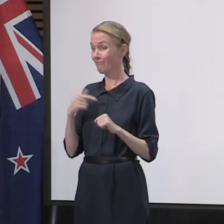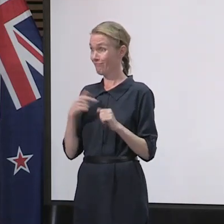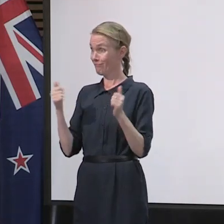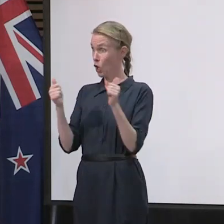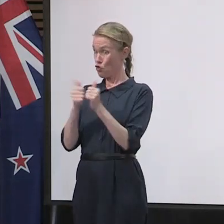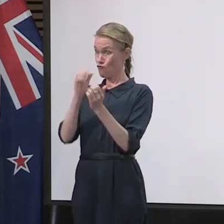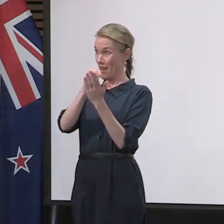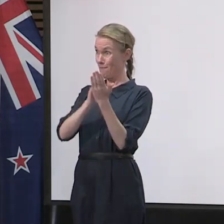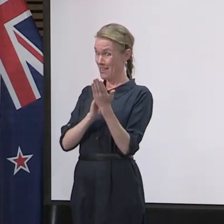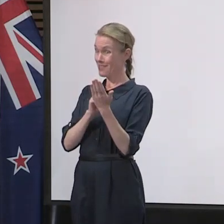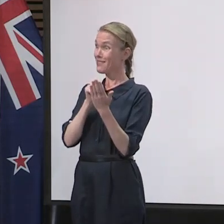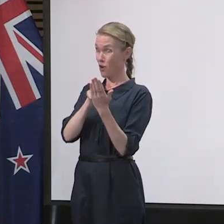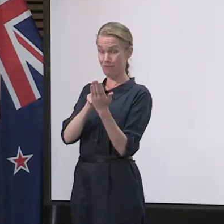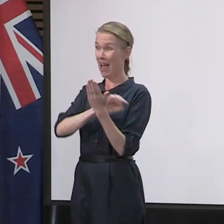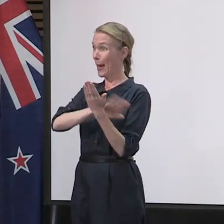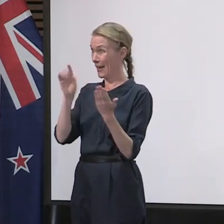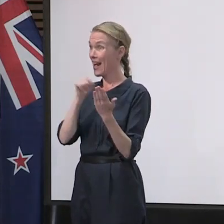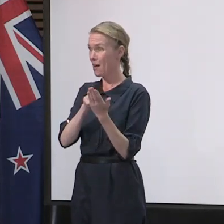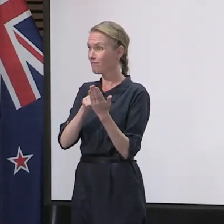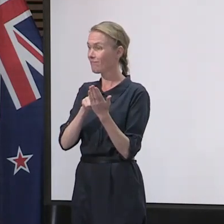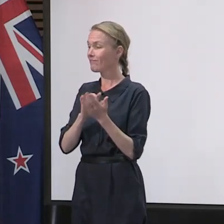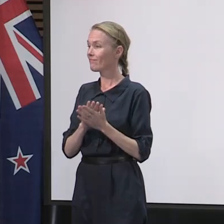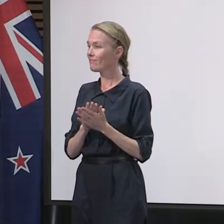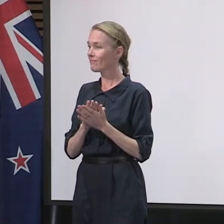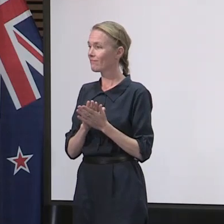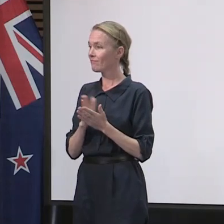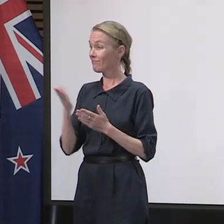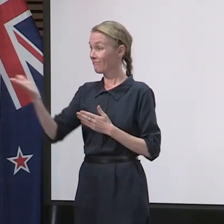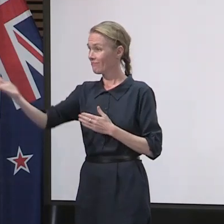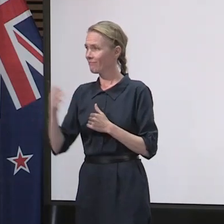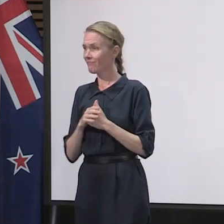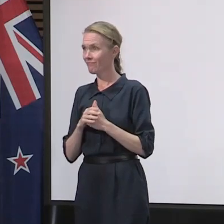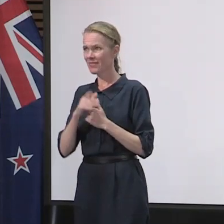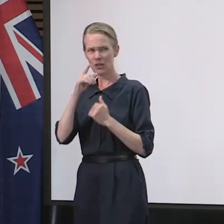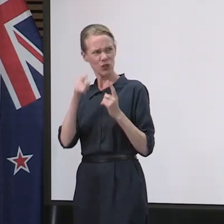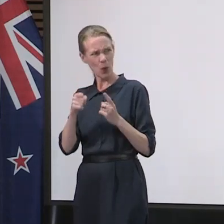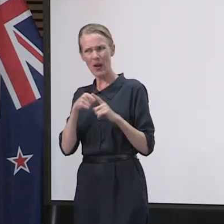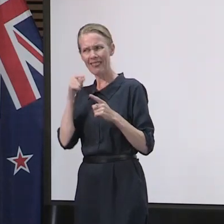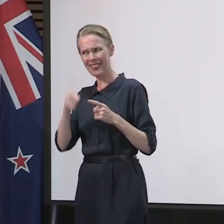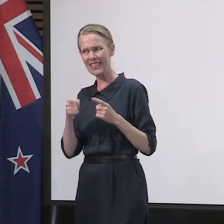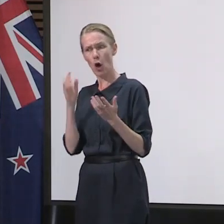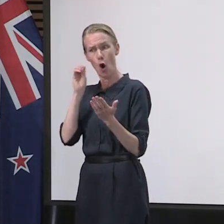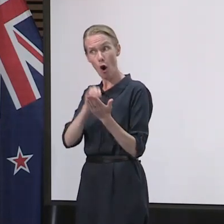outbreak? I think that's explicitly in the